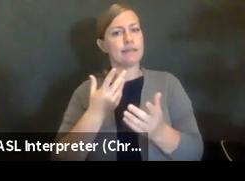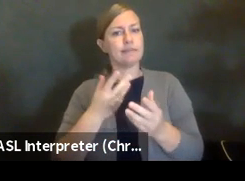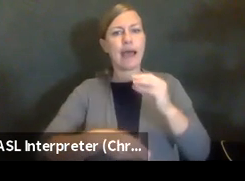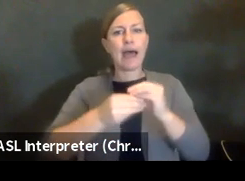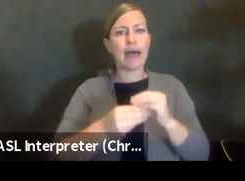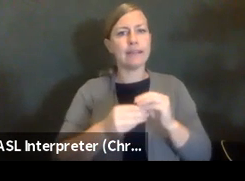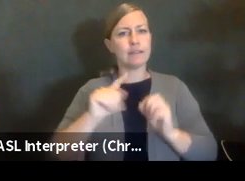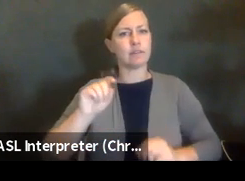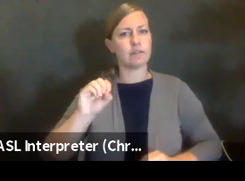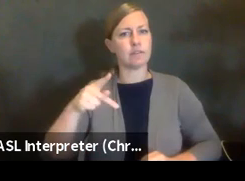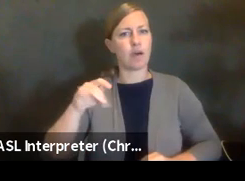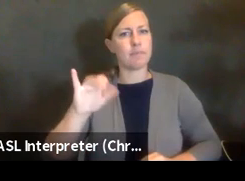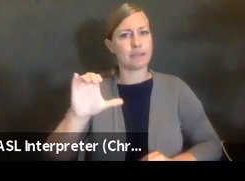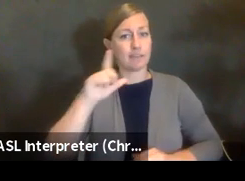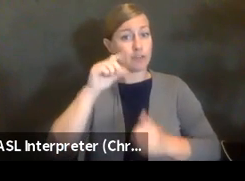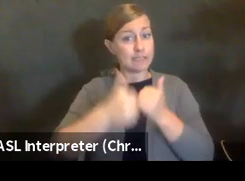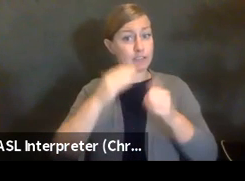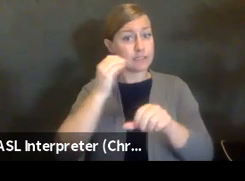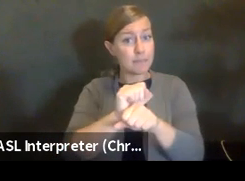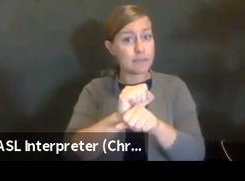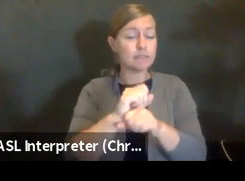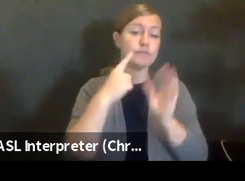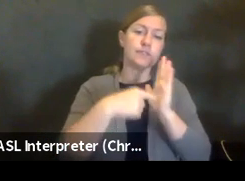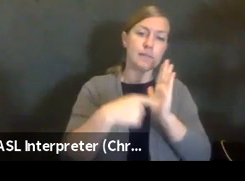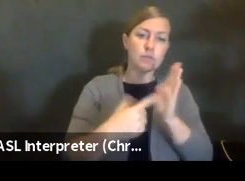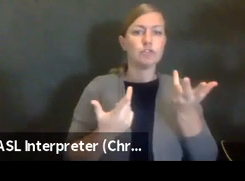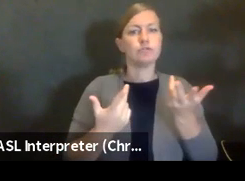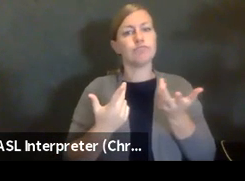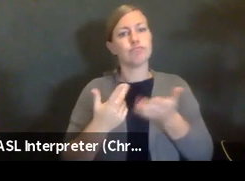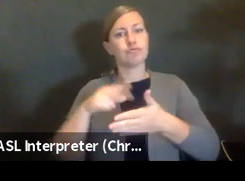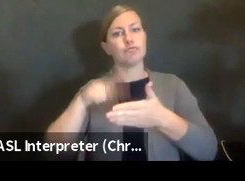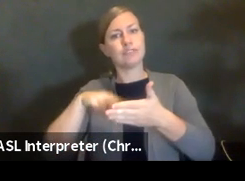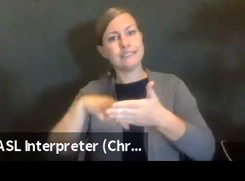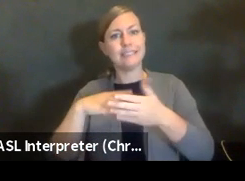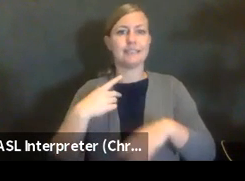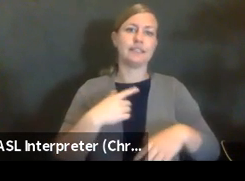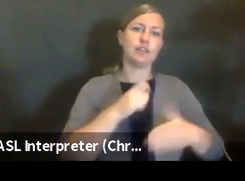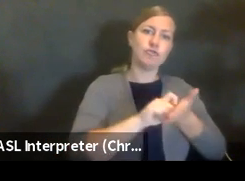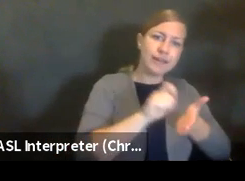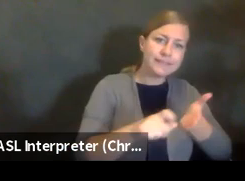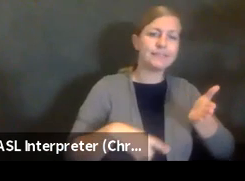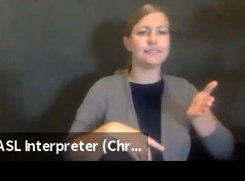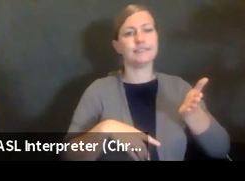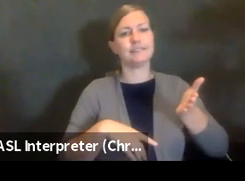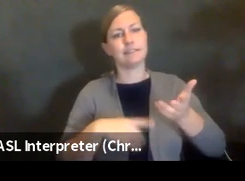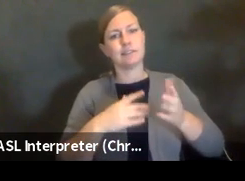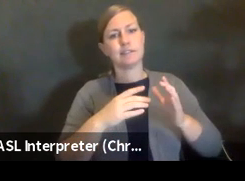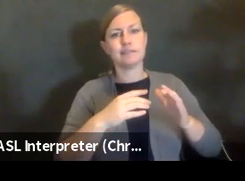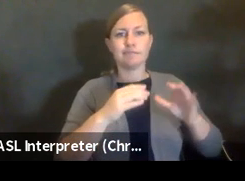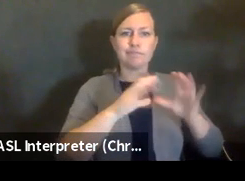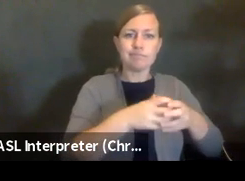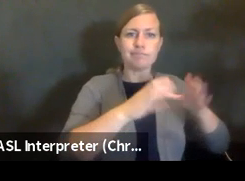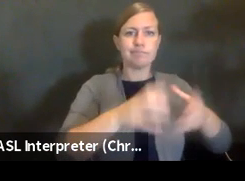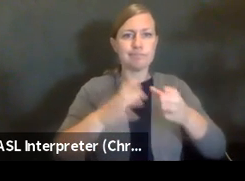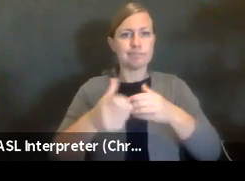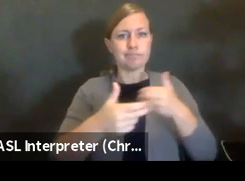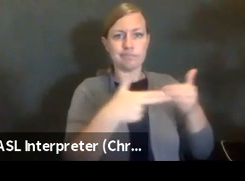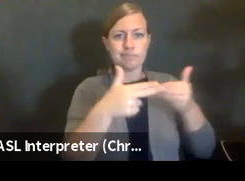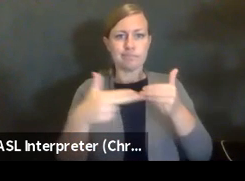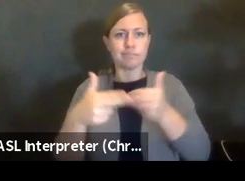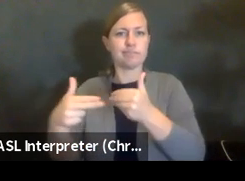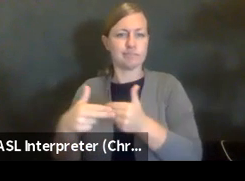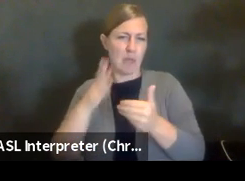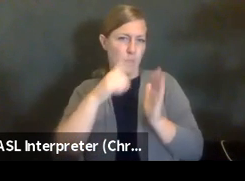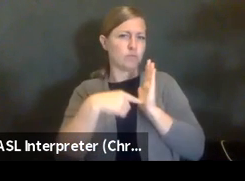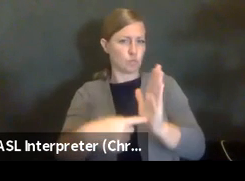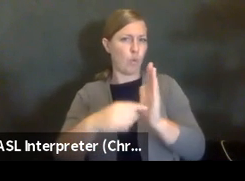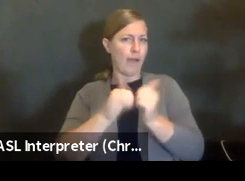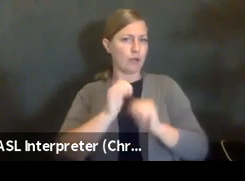Katherine Livick - ESD 112: So if it's a reading assignment it would have the reading topic. If it's a writing assignment it would have the writing topic assigned. And we'll look at how you assign and create those topics in a moment.